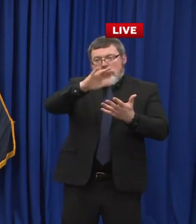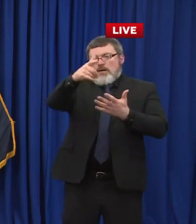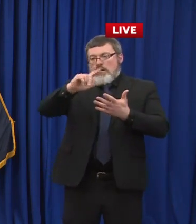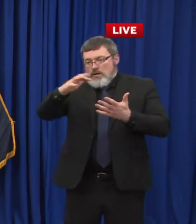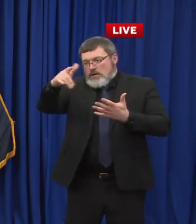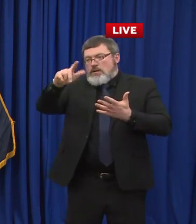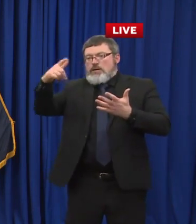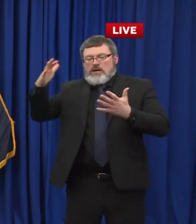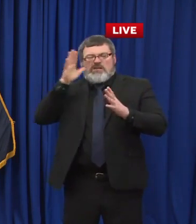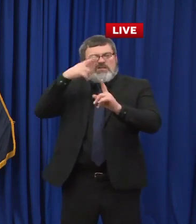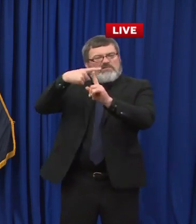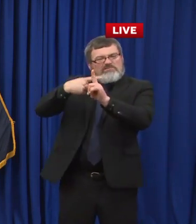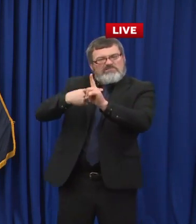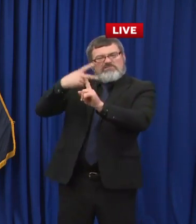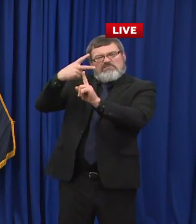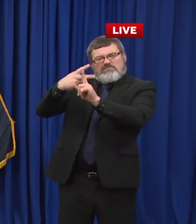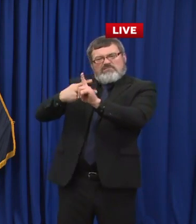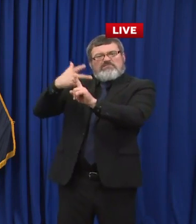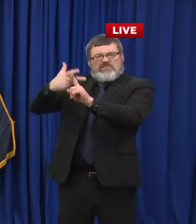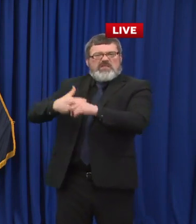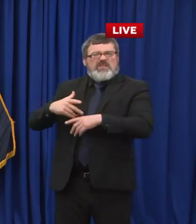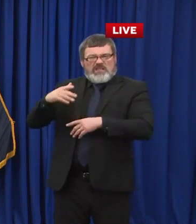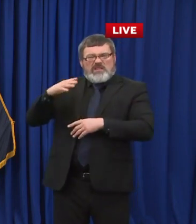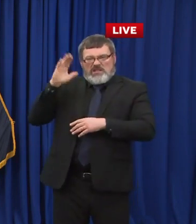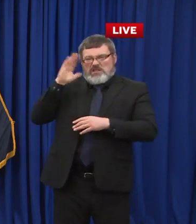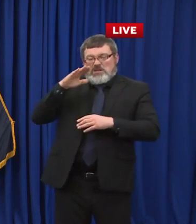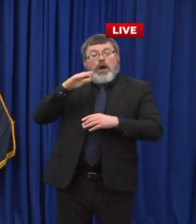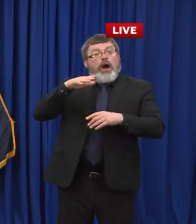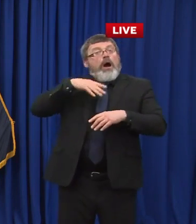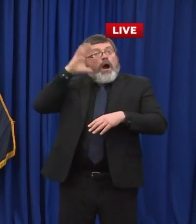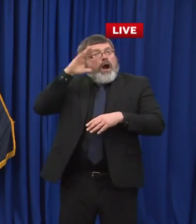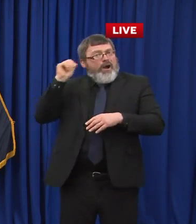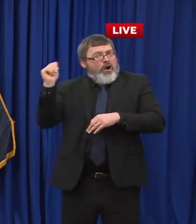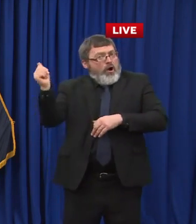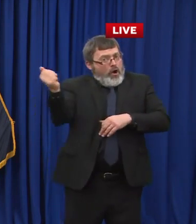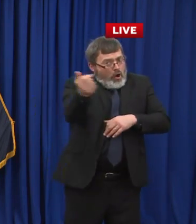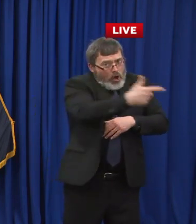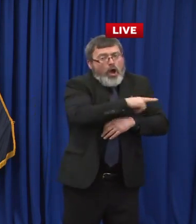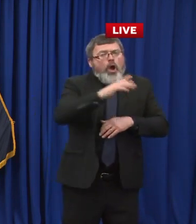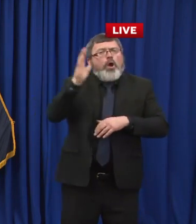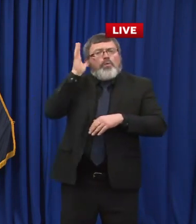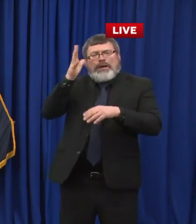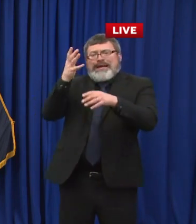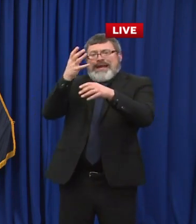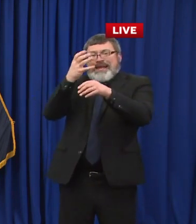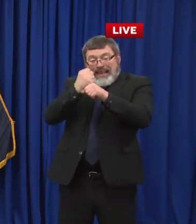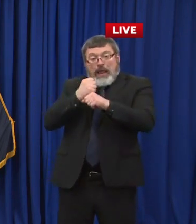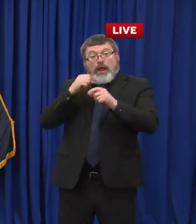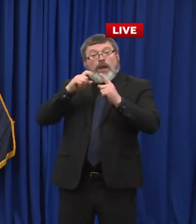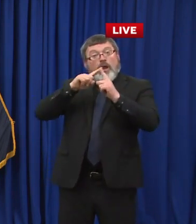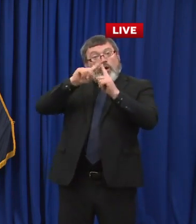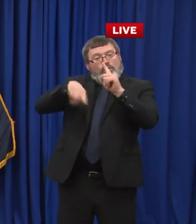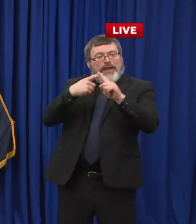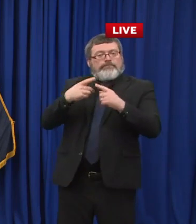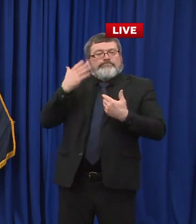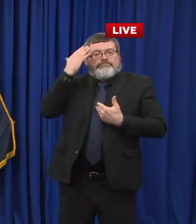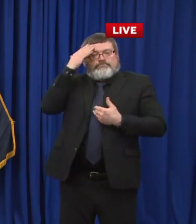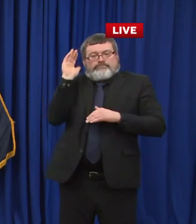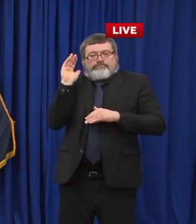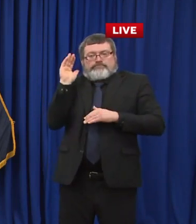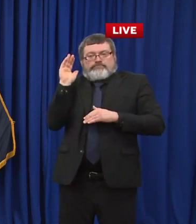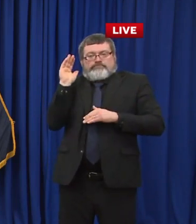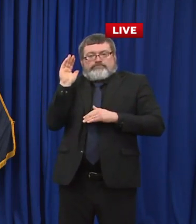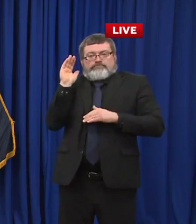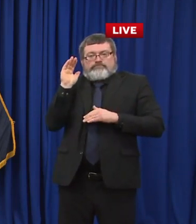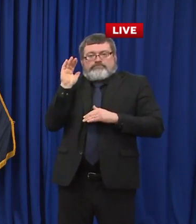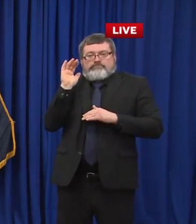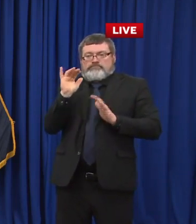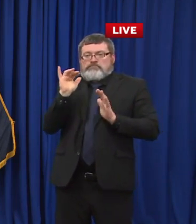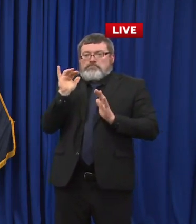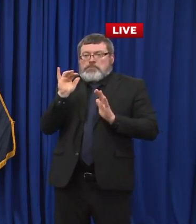WE STILL HAVE A FEW MONTHS TO GO BEFORE THE VACCINE IS FULLY IMPLEMENTED AROUND THE STATE, BEFORE EVERYONE WHO WANTS ONE CAN GET A VACCINE.